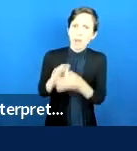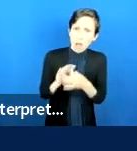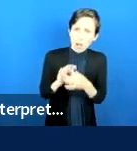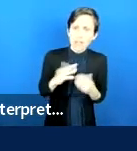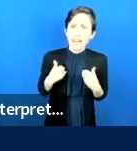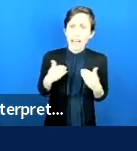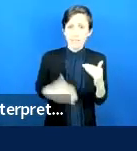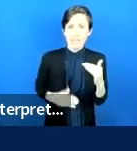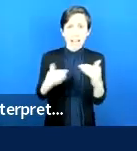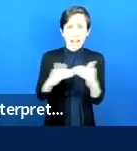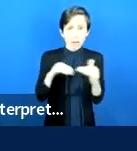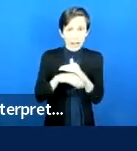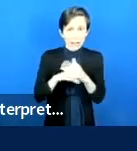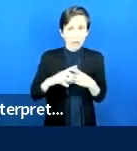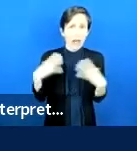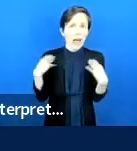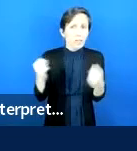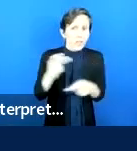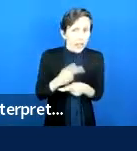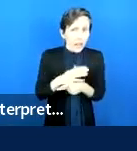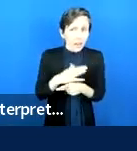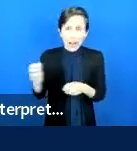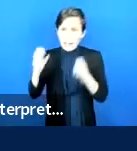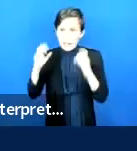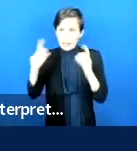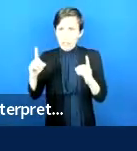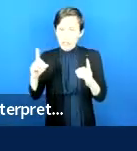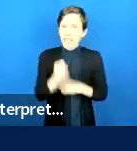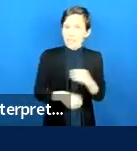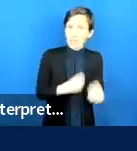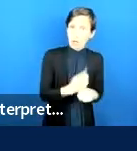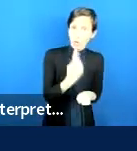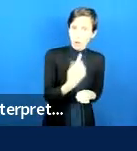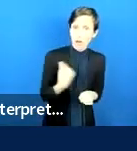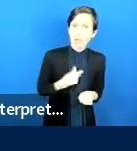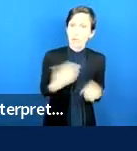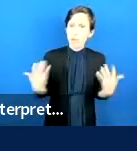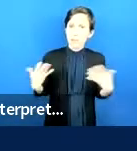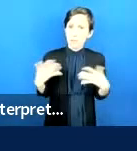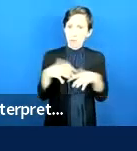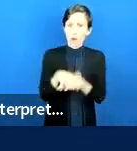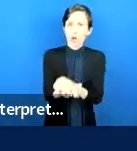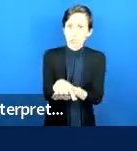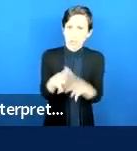to healthcare and education. In year one, we merged our the American Hospital